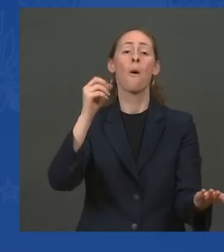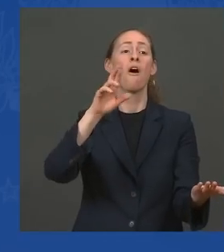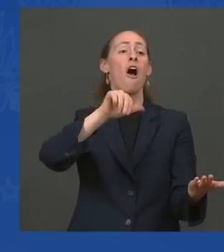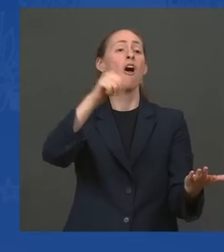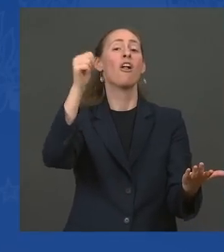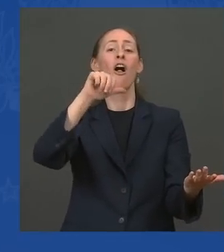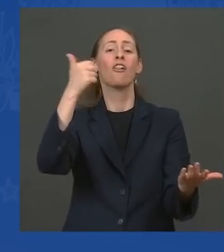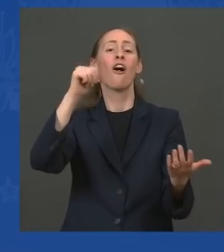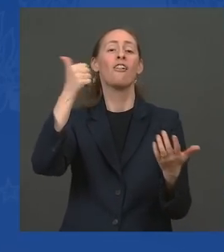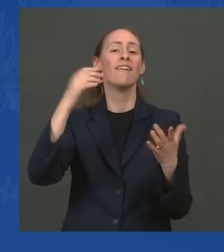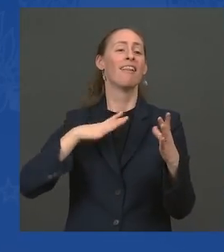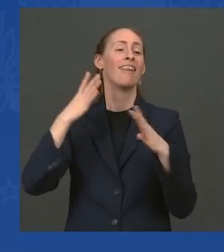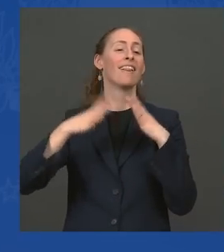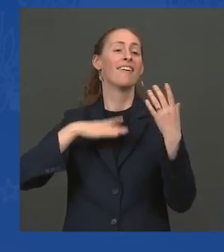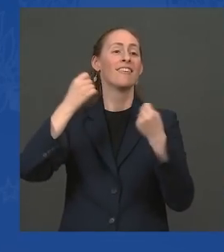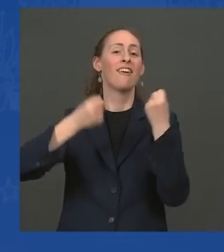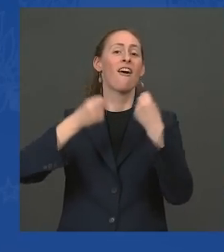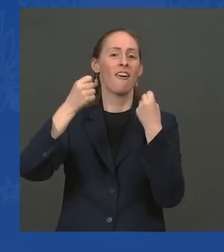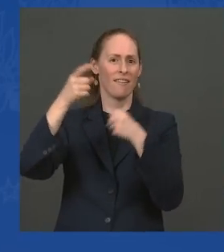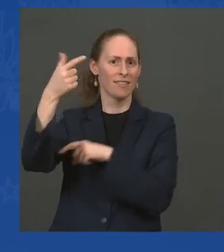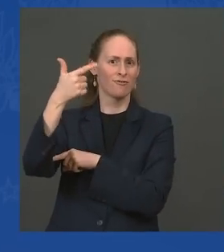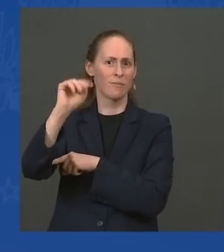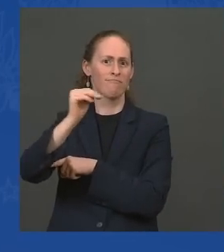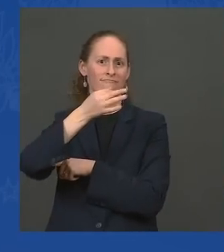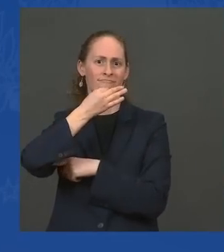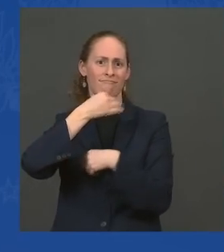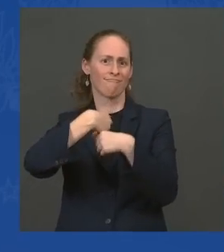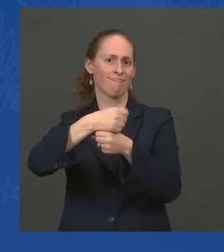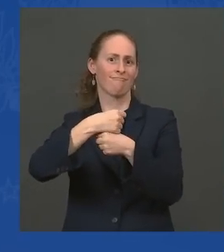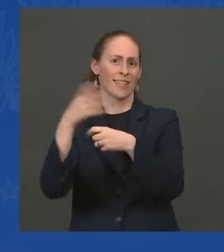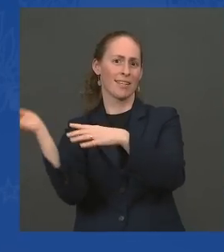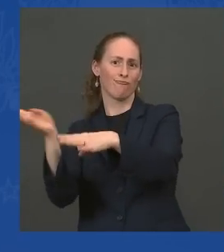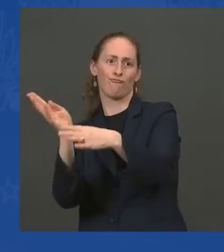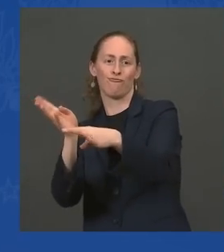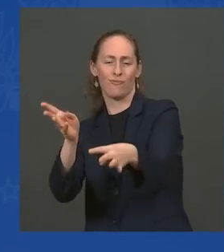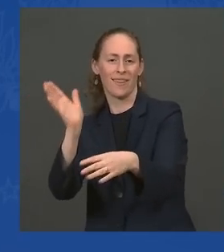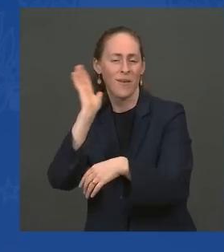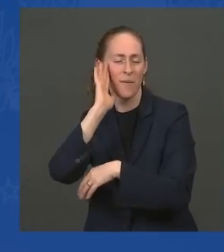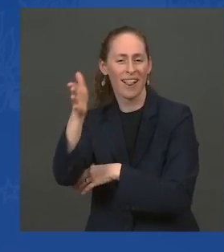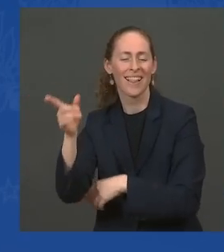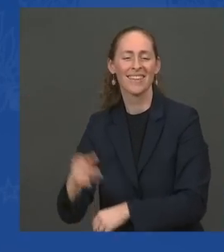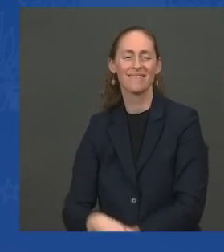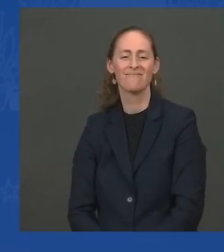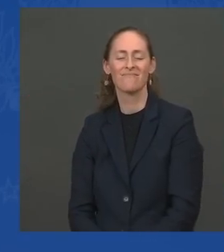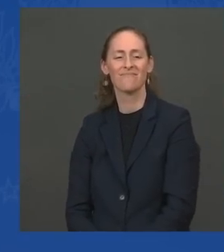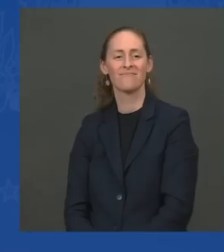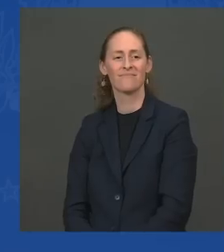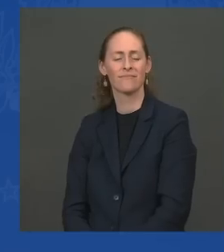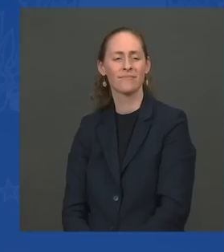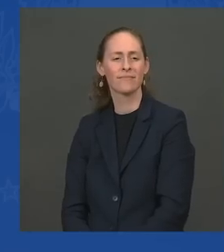that GM is going to come out with in the near term that are electric; and spurring demand by covering federal government's